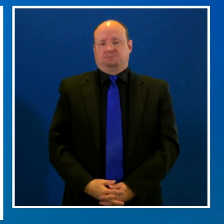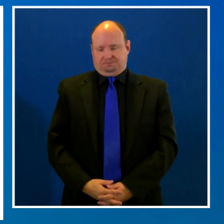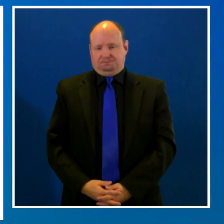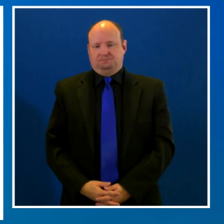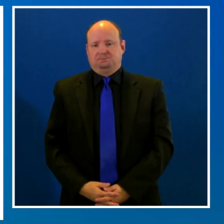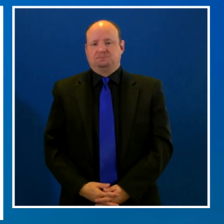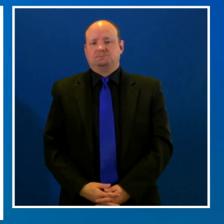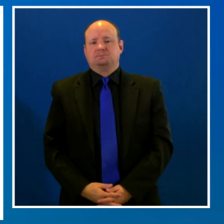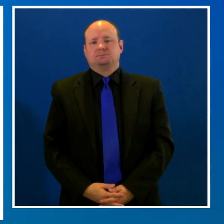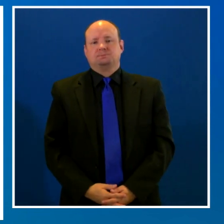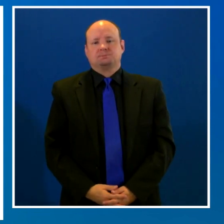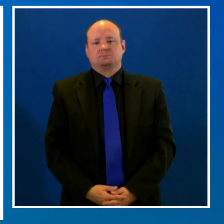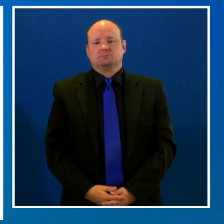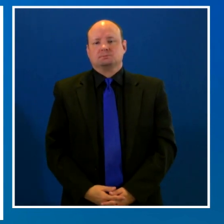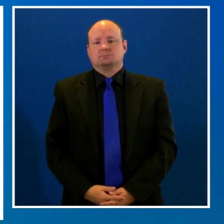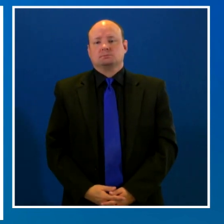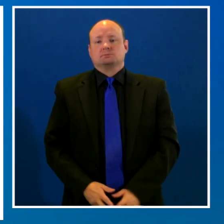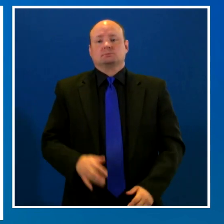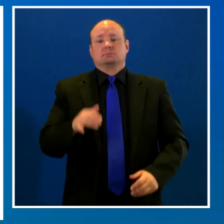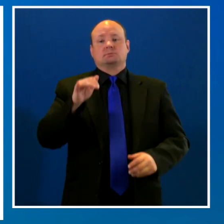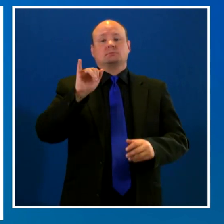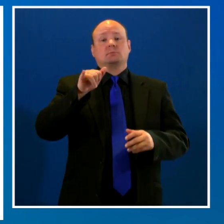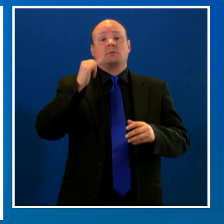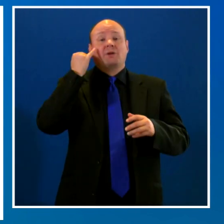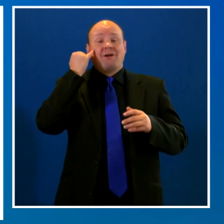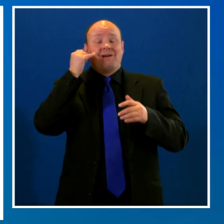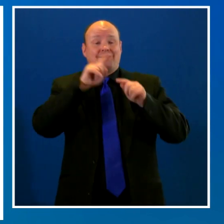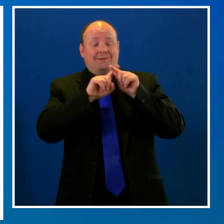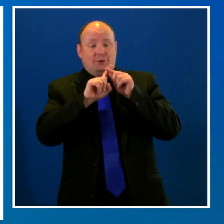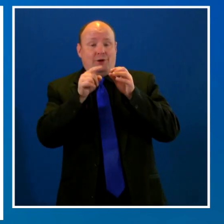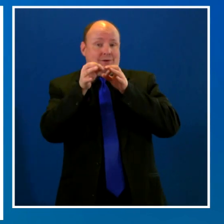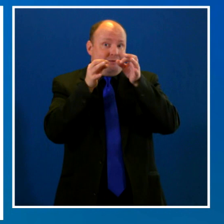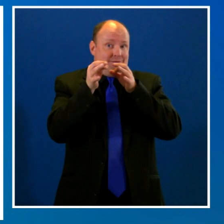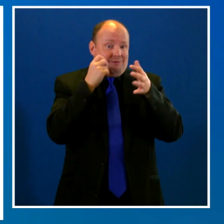Along with all the precautions we can add and should take, it's